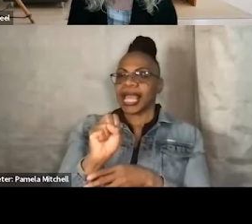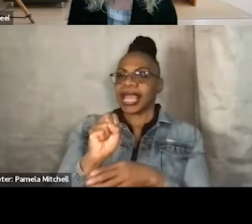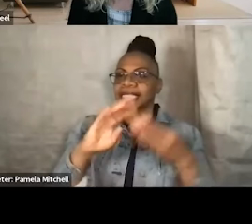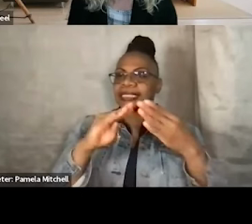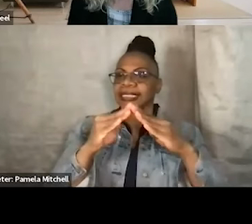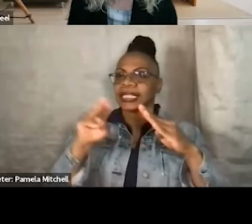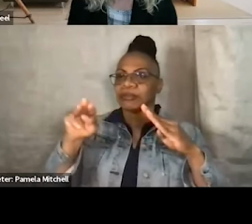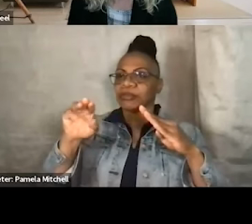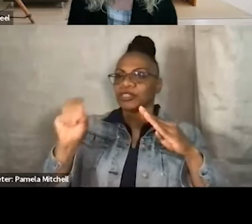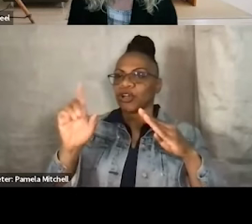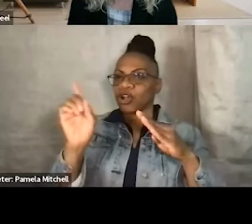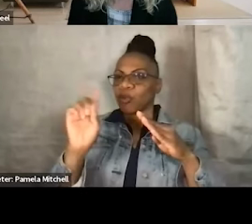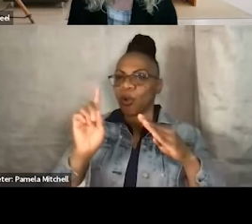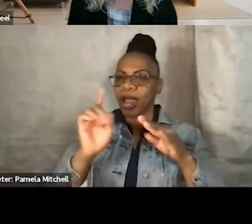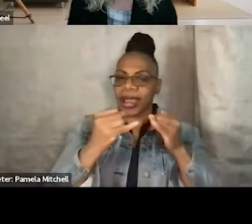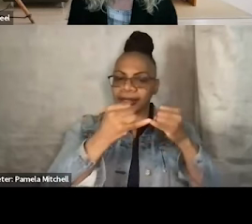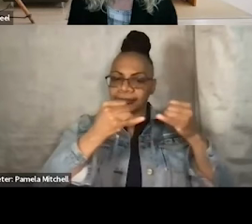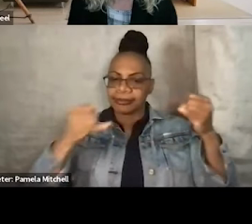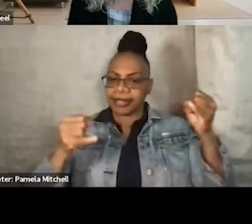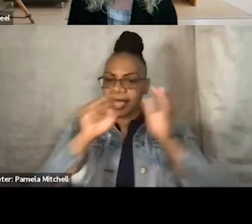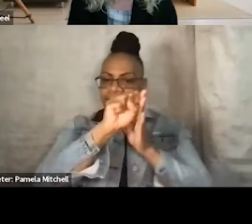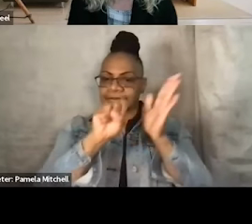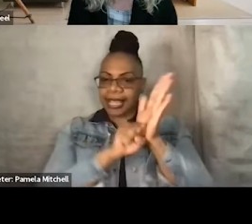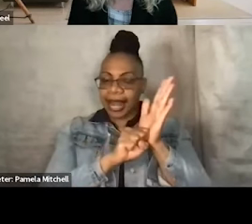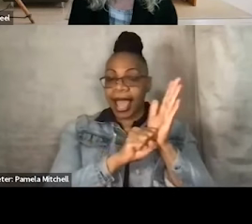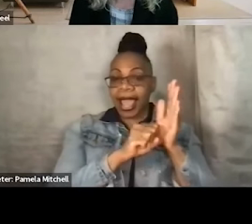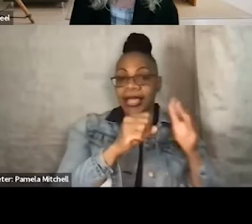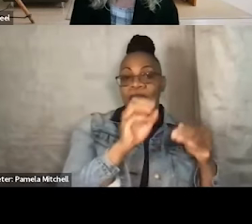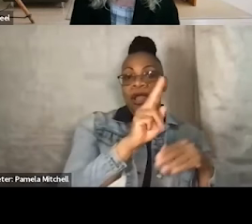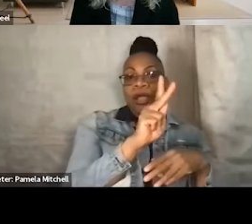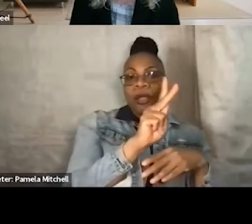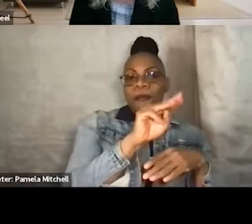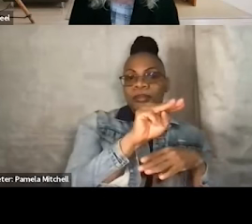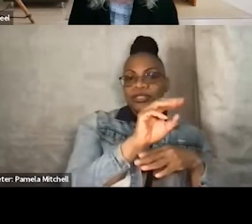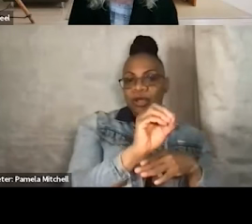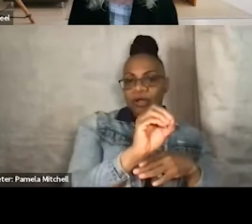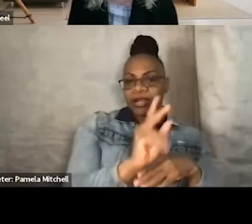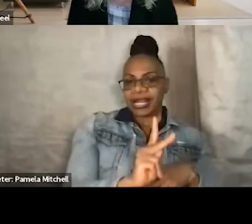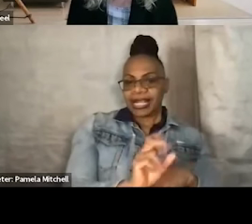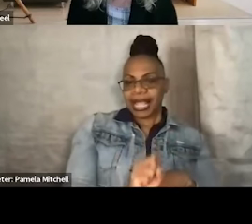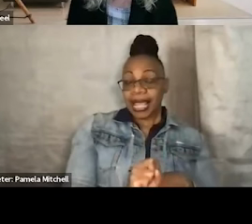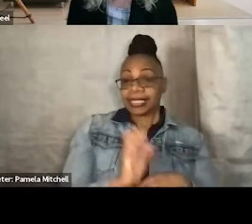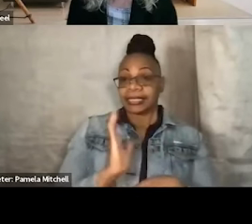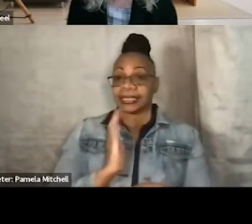right on the state line between Missouri and Kansas. And our Mobile Crisis Response Collaborative